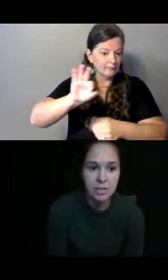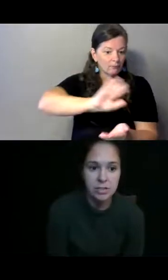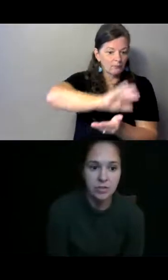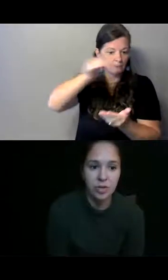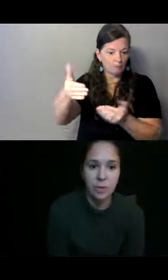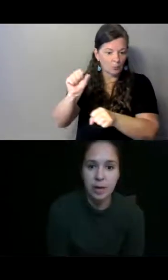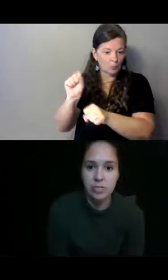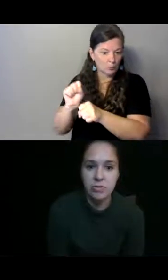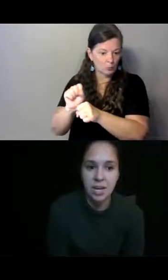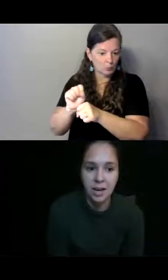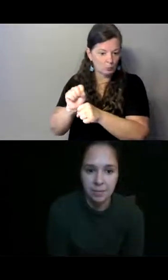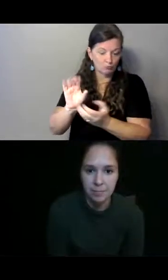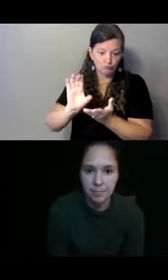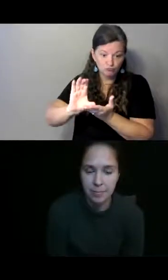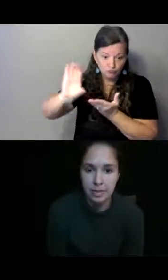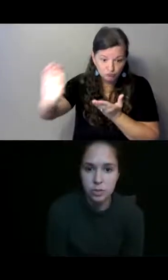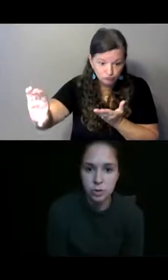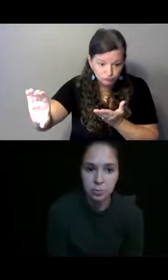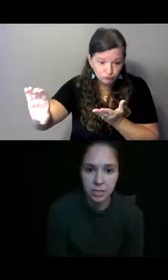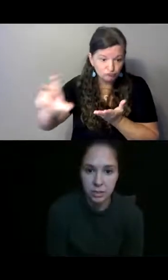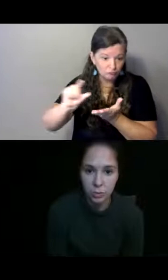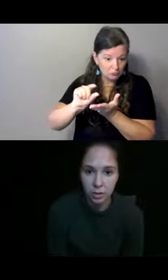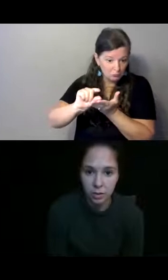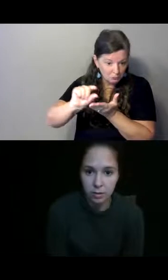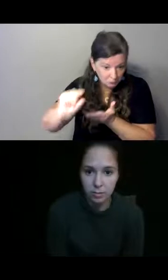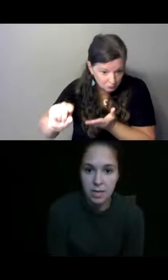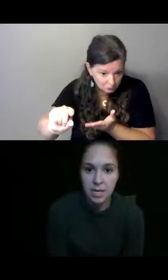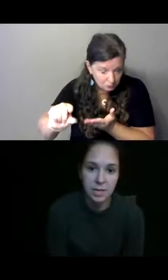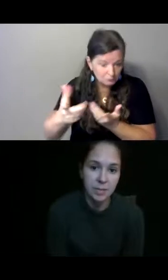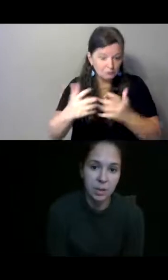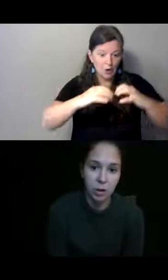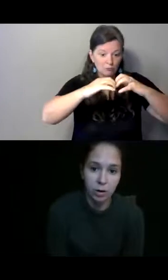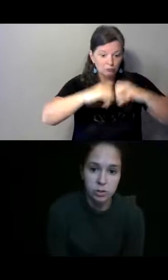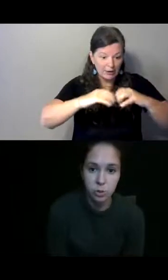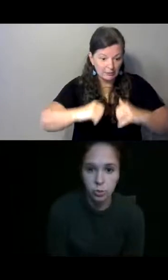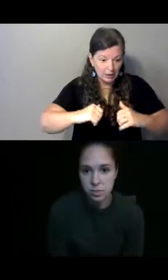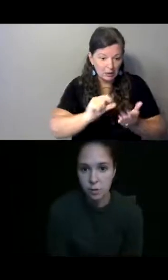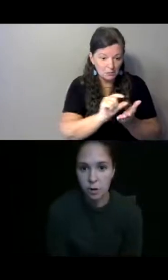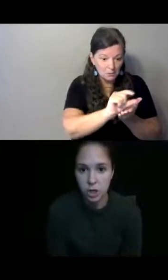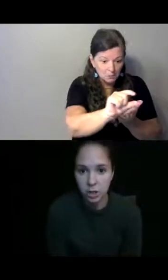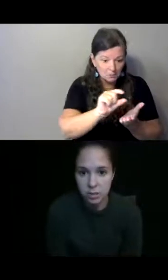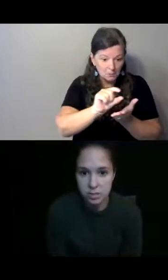There are different amounts of time to complete the work. It can be in large or small chunks.